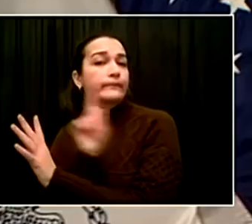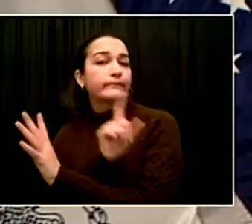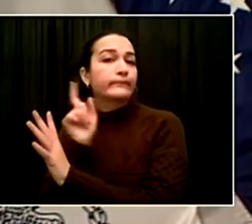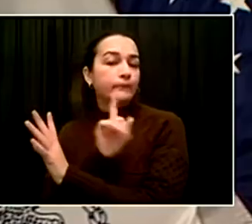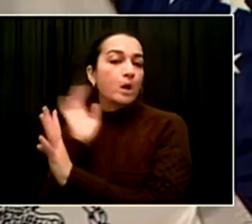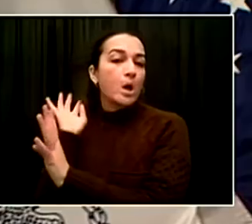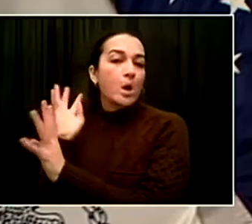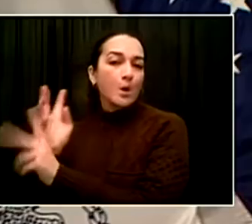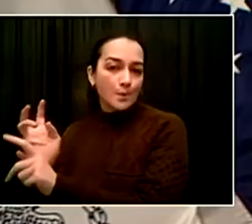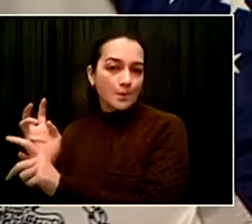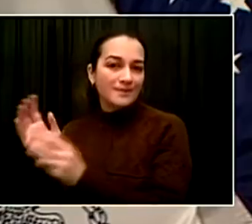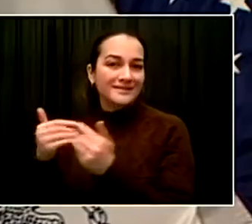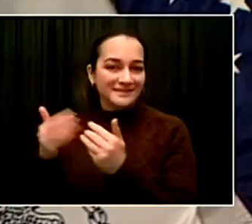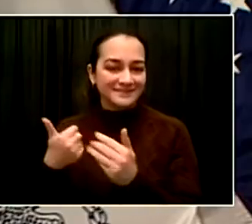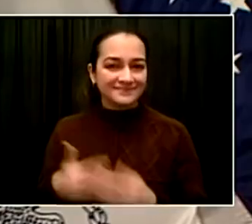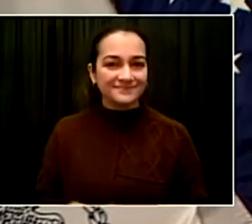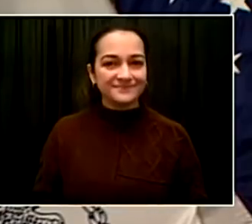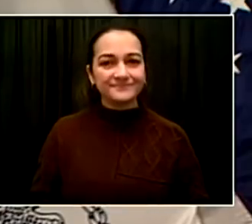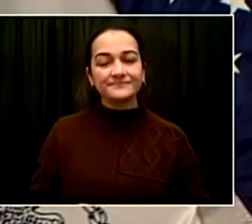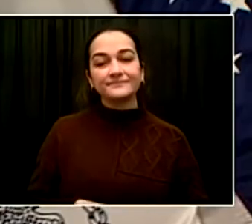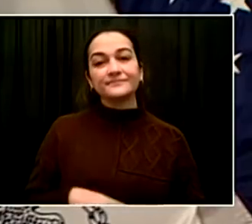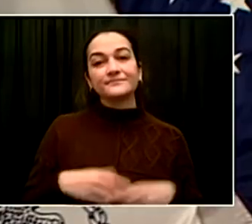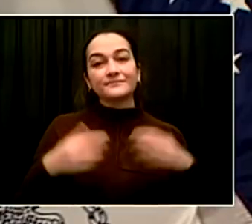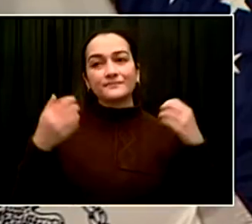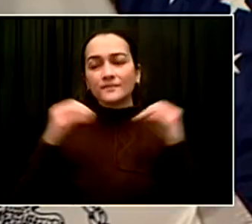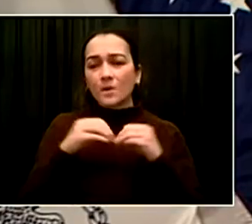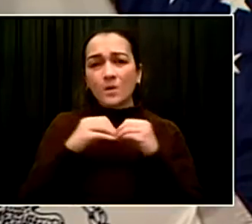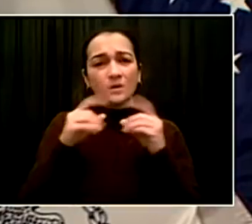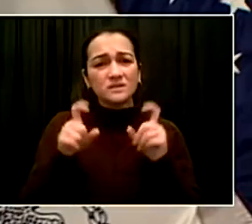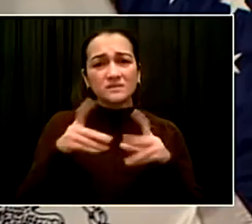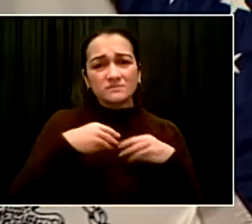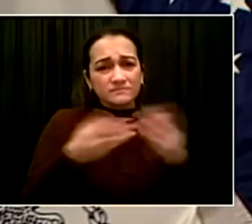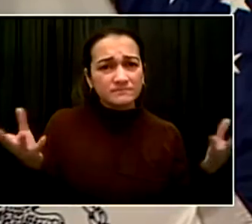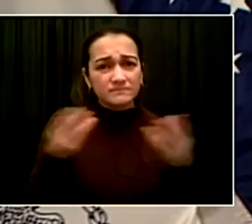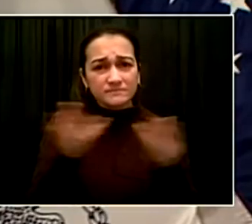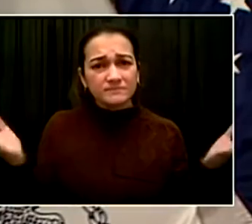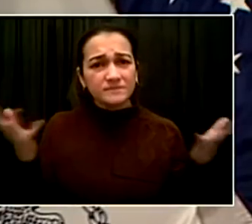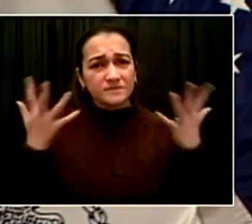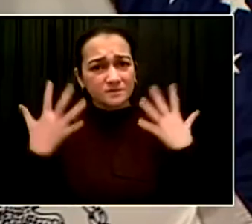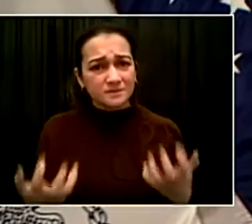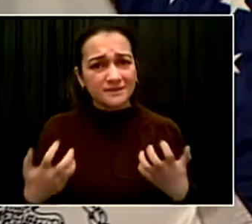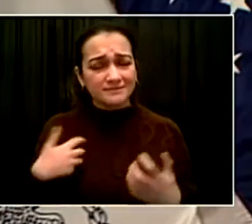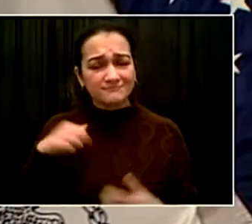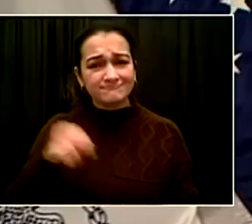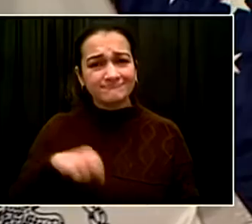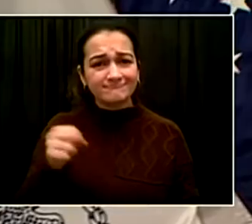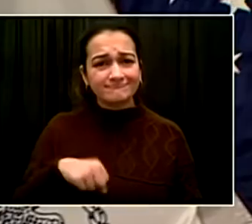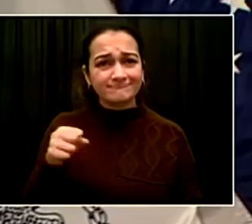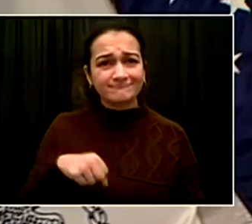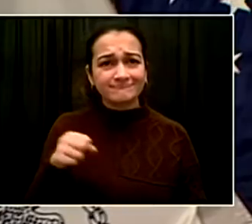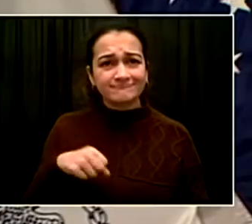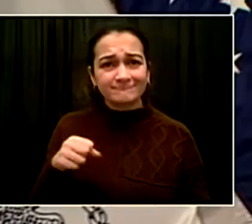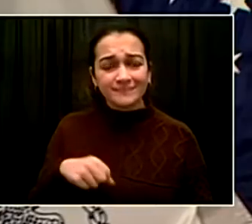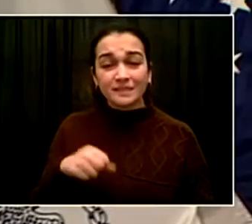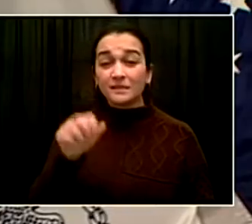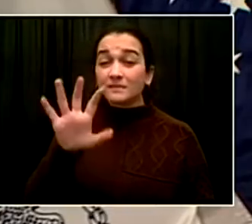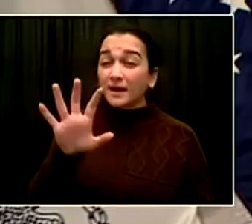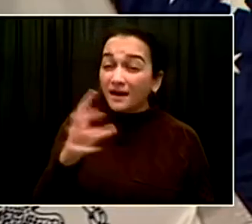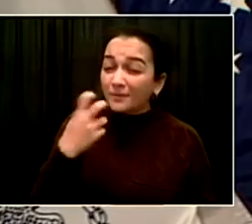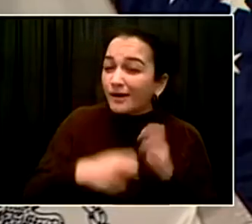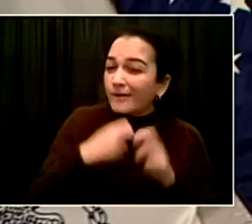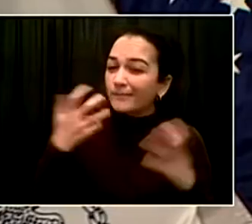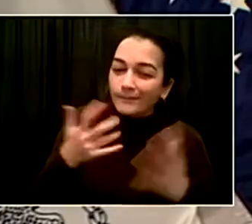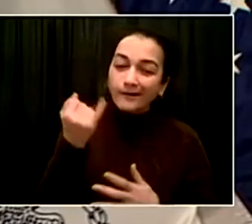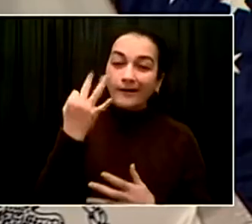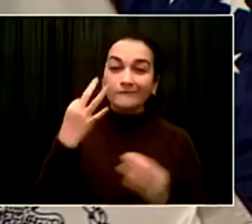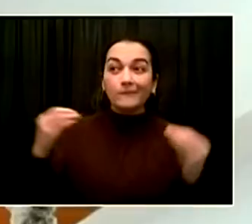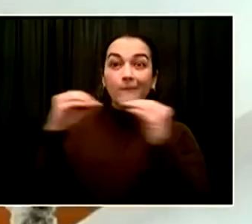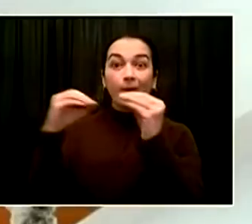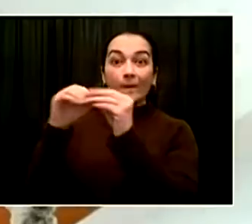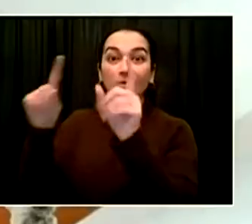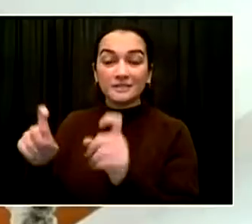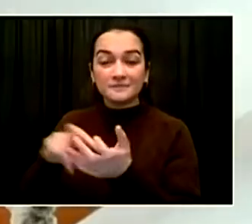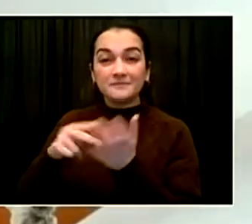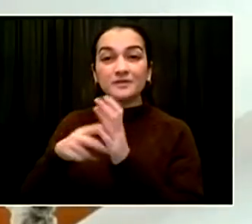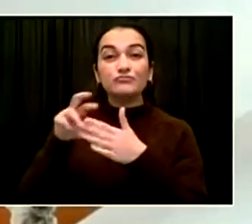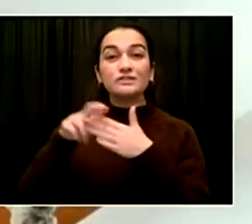IT IS PART OF HOW YOU REDUCE